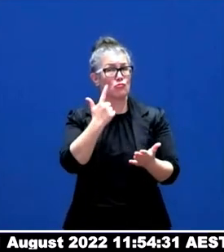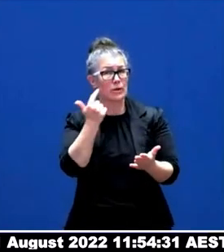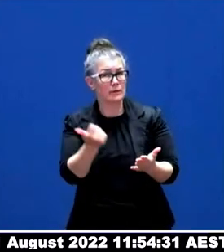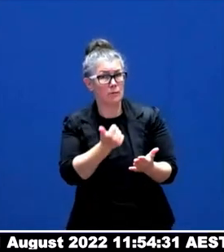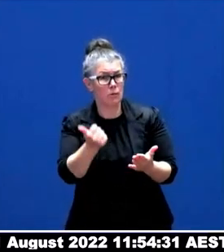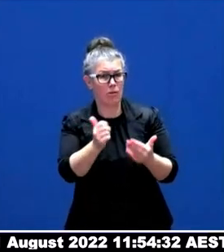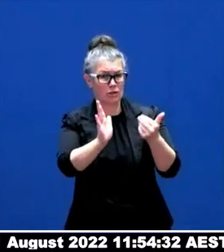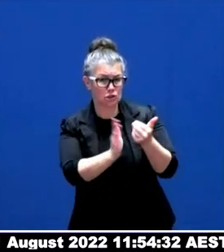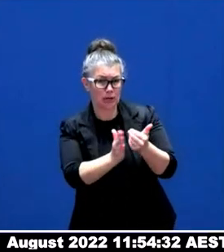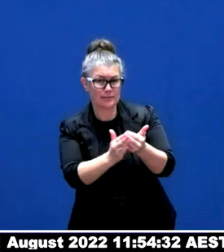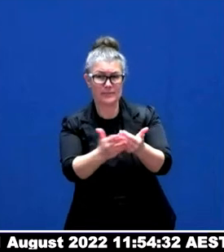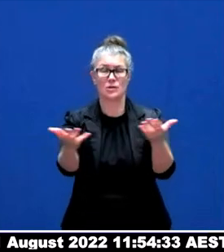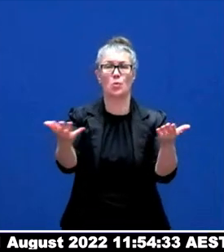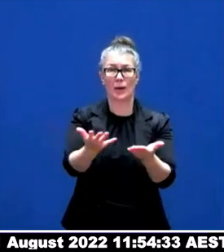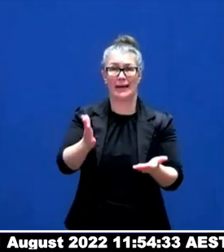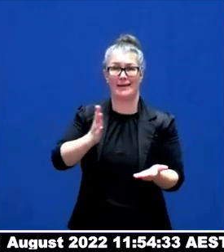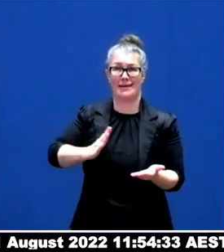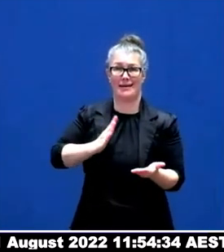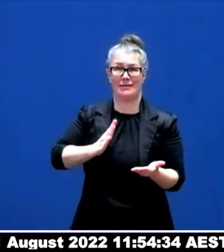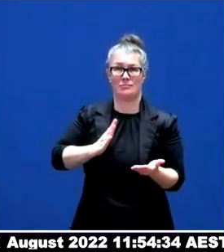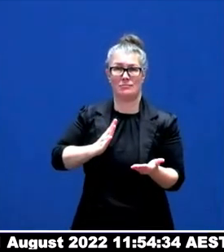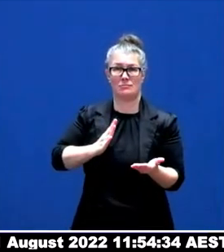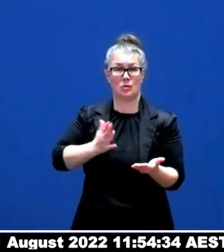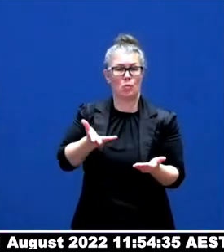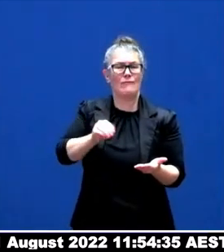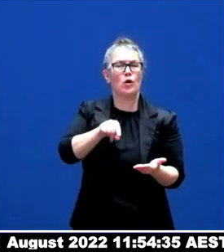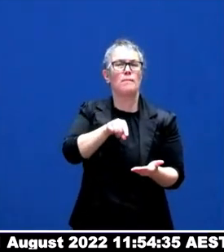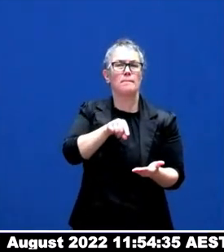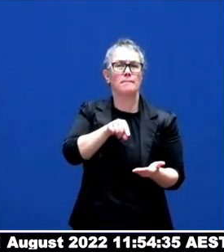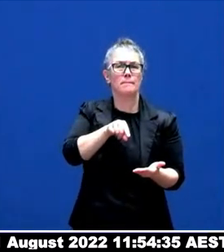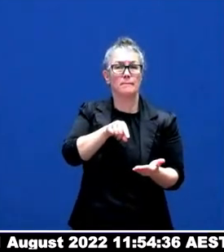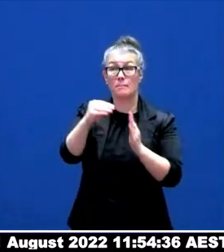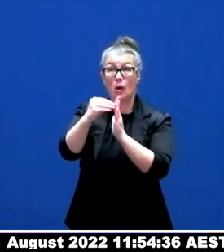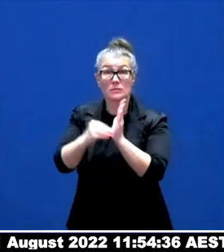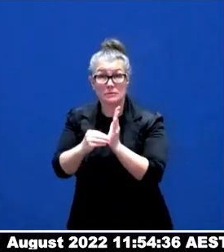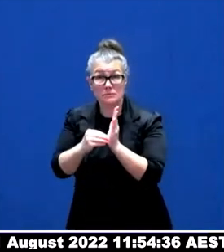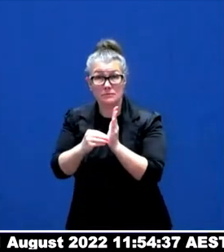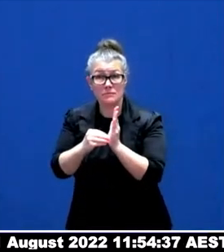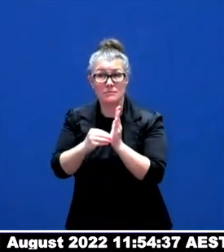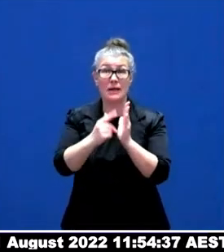needed." Now, what's the source of this? Does this come out of a policy? Is it a legislative requirement?